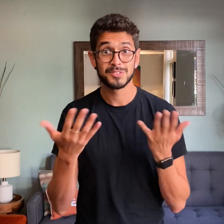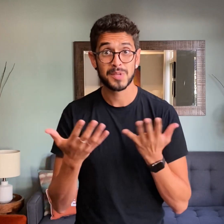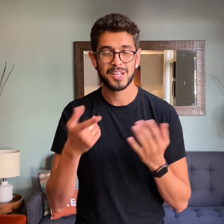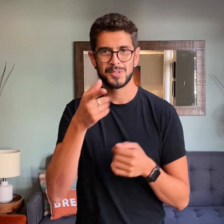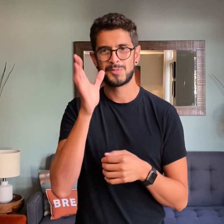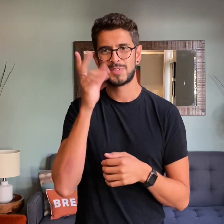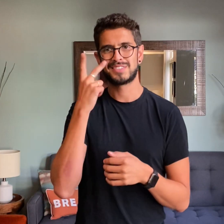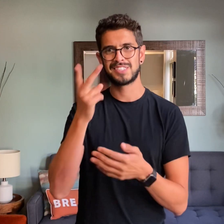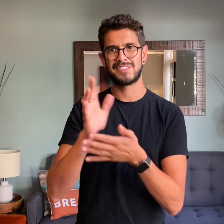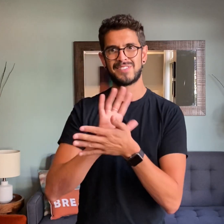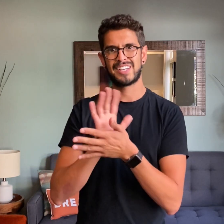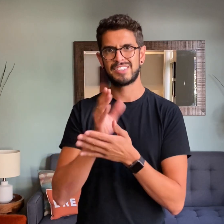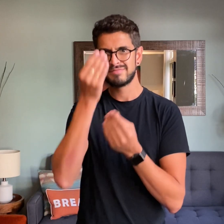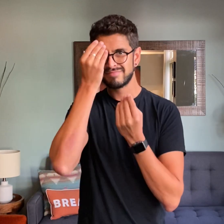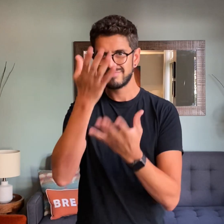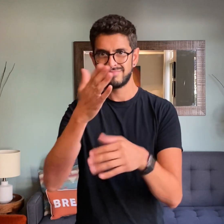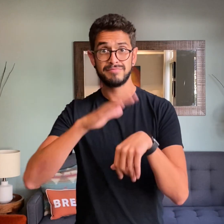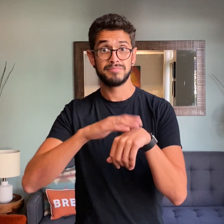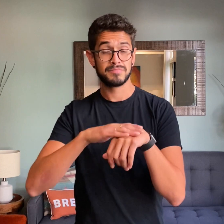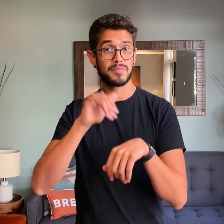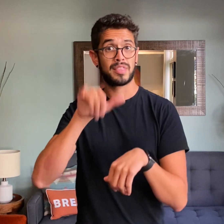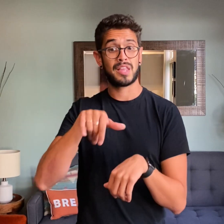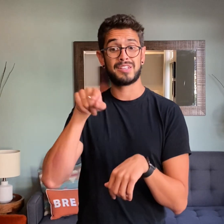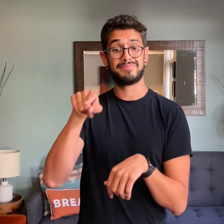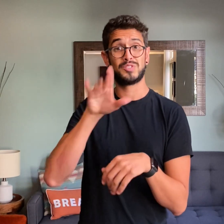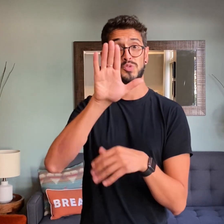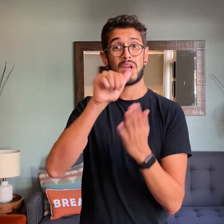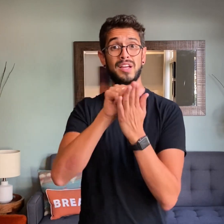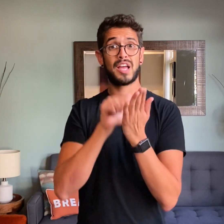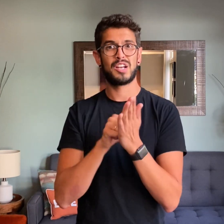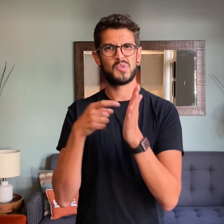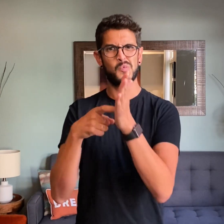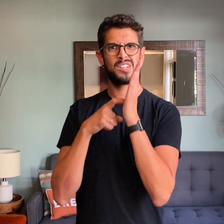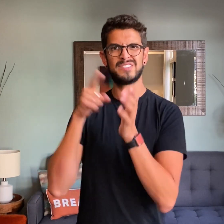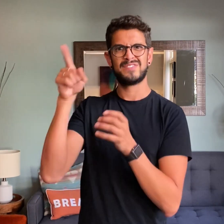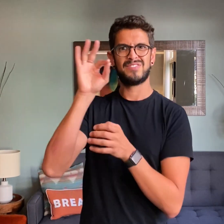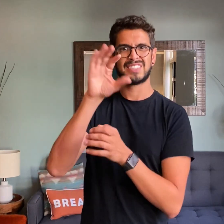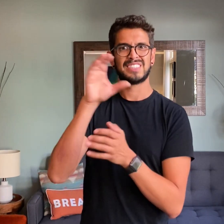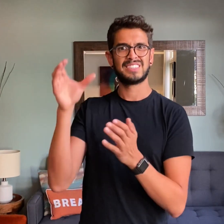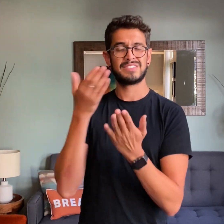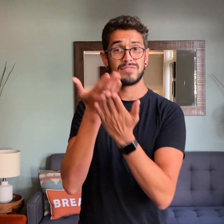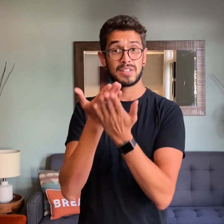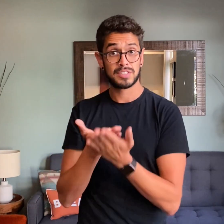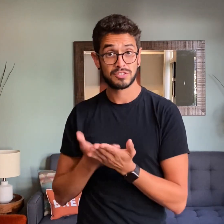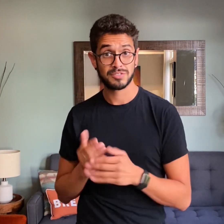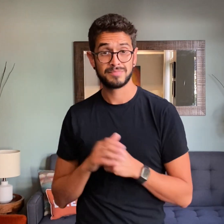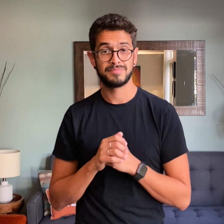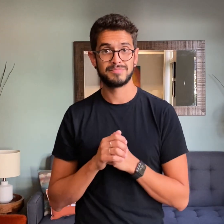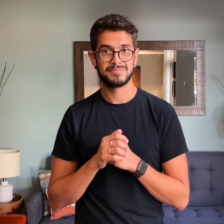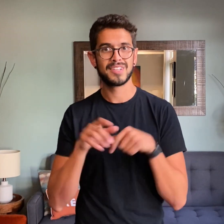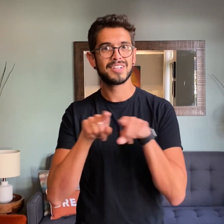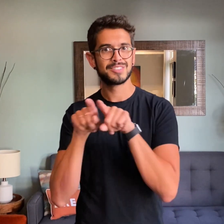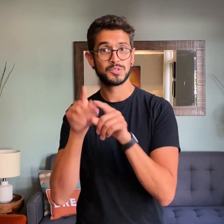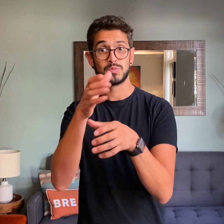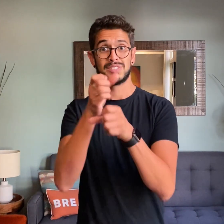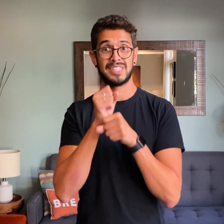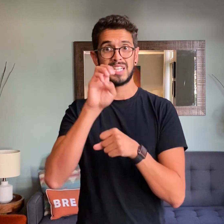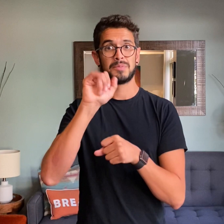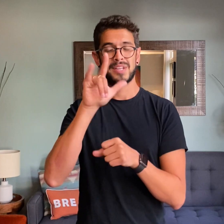Next, you will see a video letting you know your account requires verification from the FCC, and you can expect an email